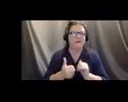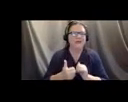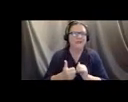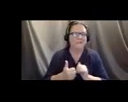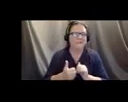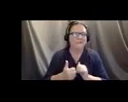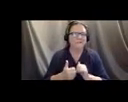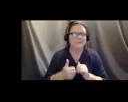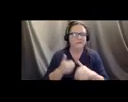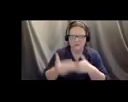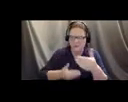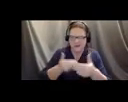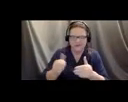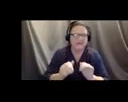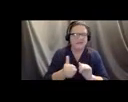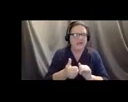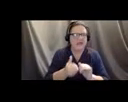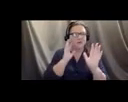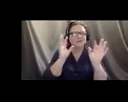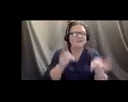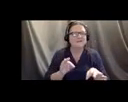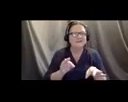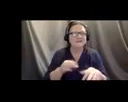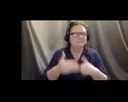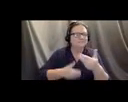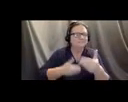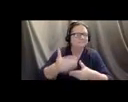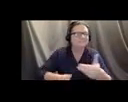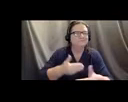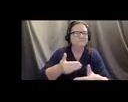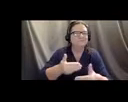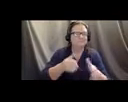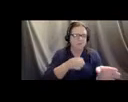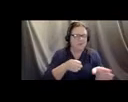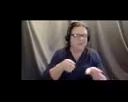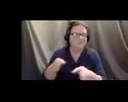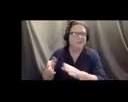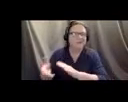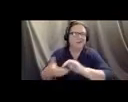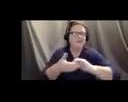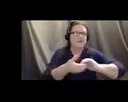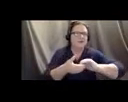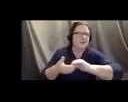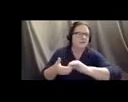What are the processes, the decision making processes, the ways that we work together.